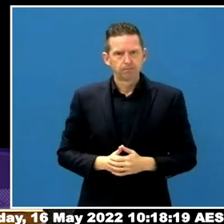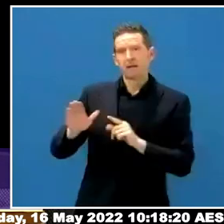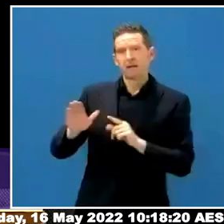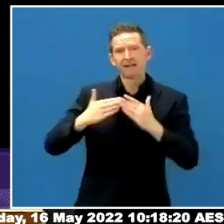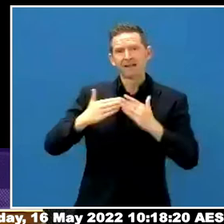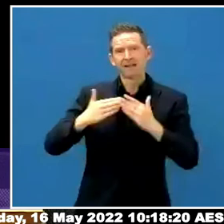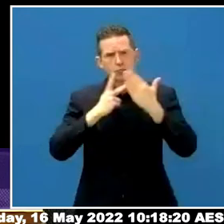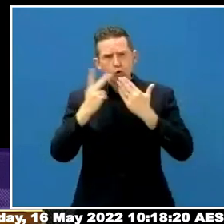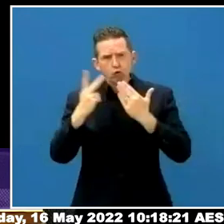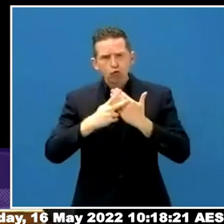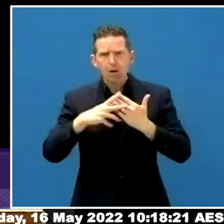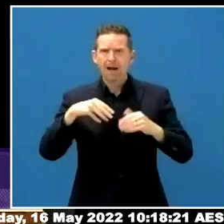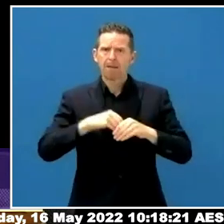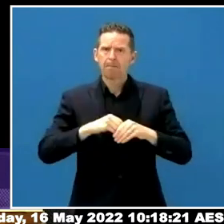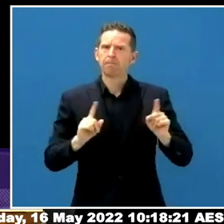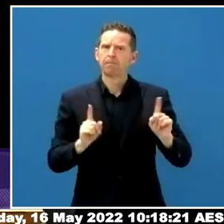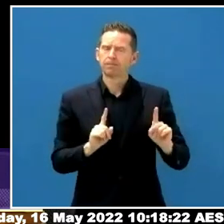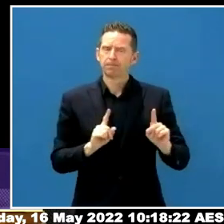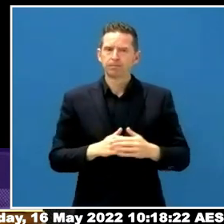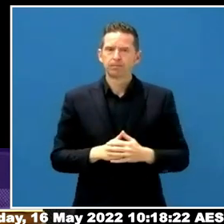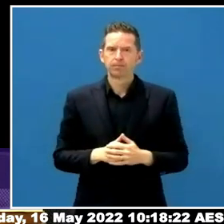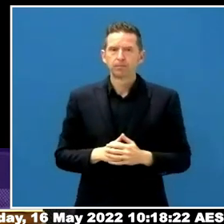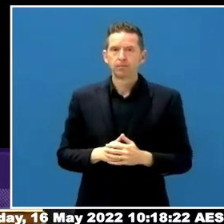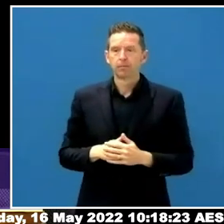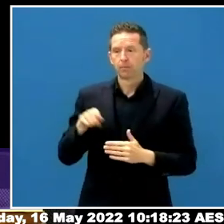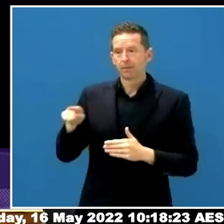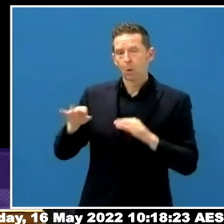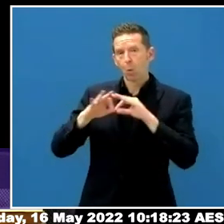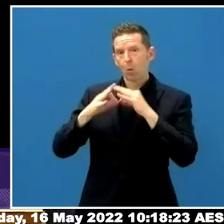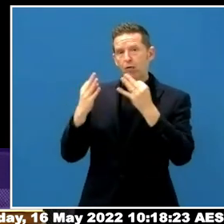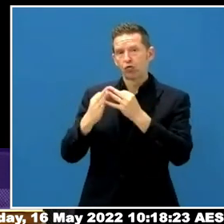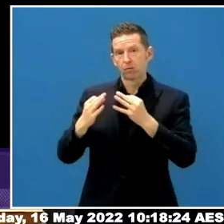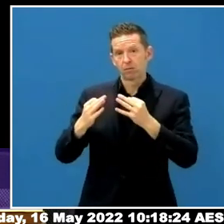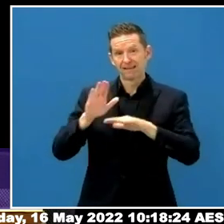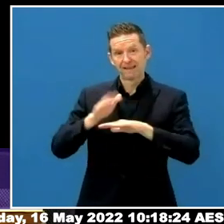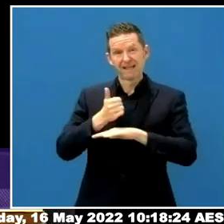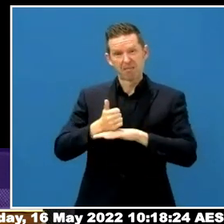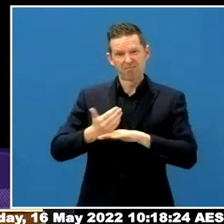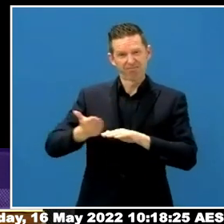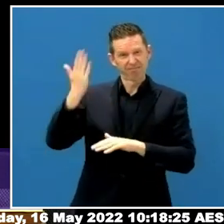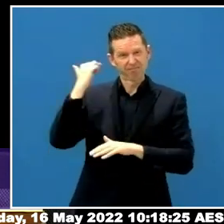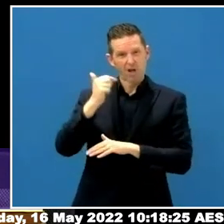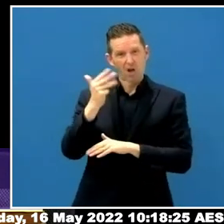As mentioned, Afford began operating in the early 1950s in northern Sydney when its name